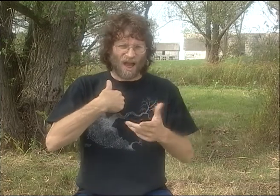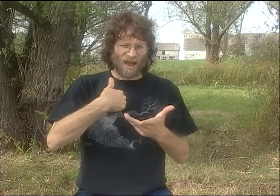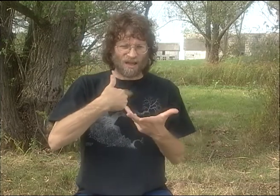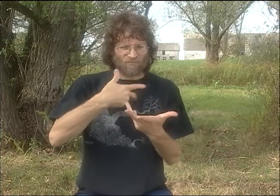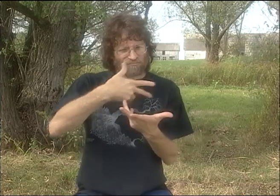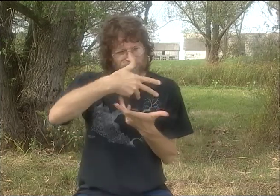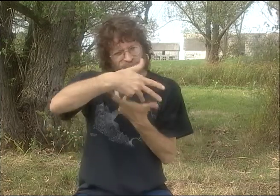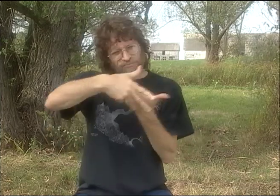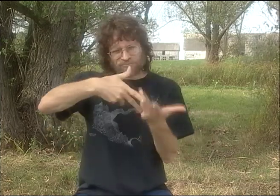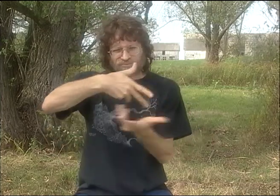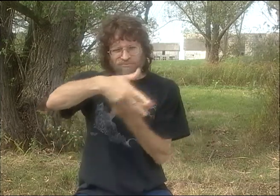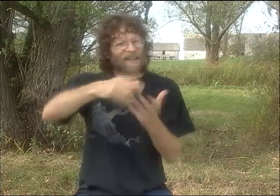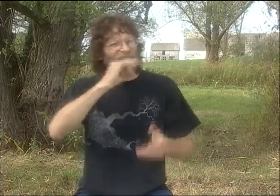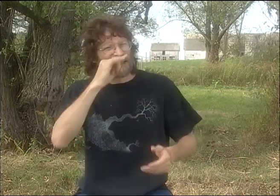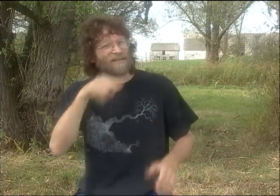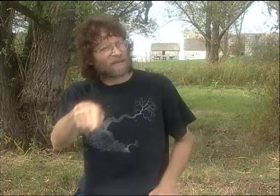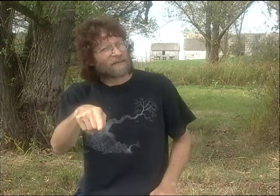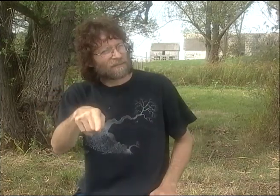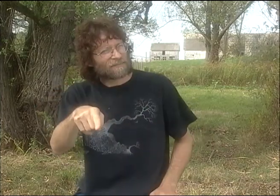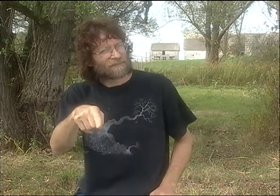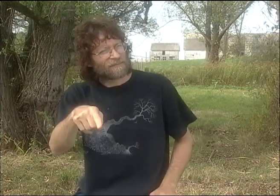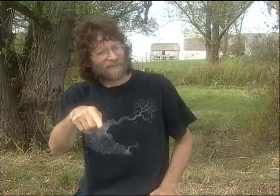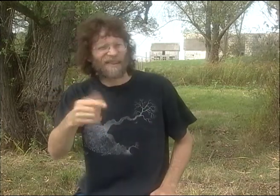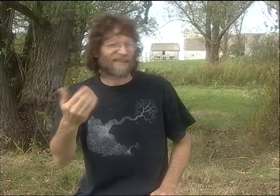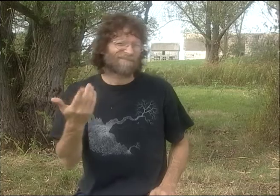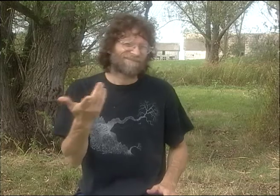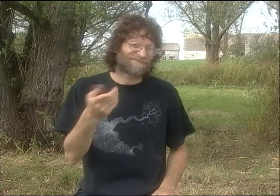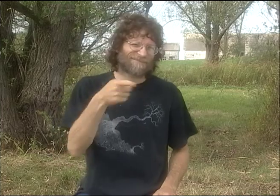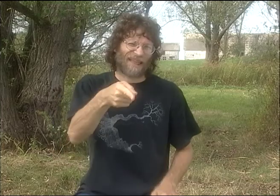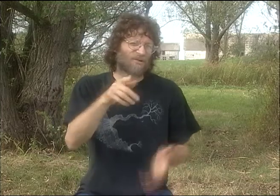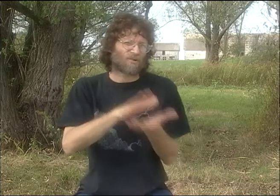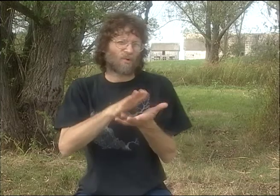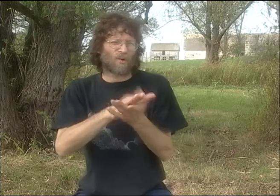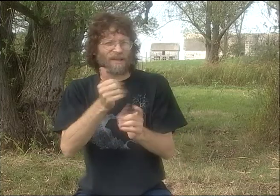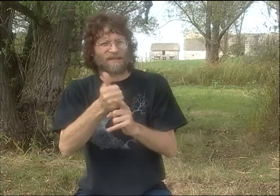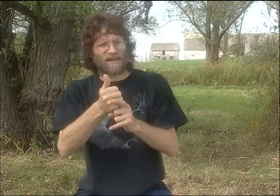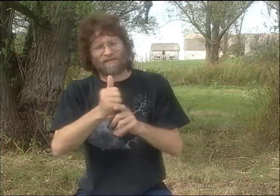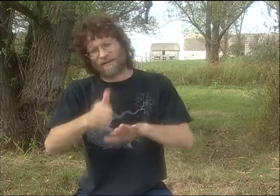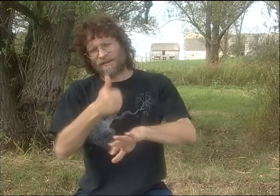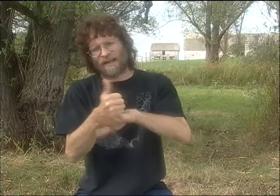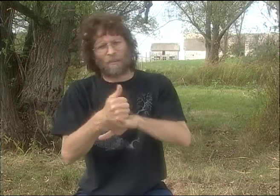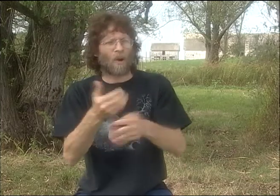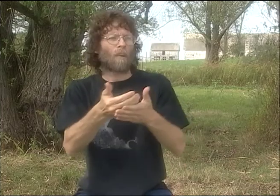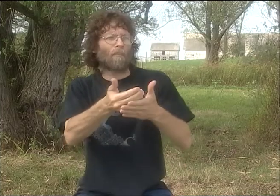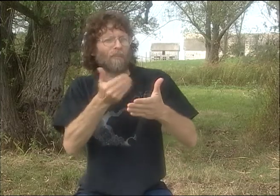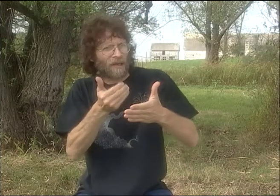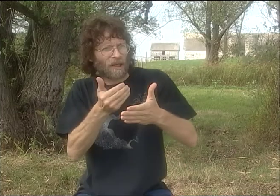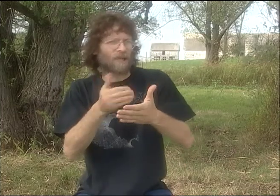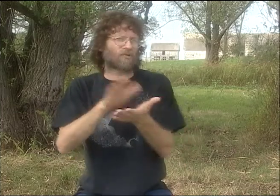BUT AS IT HAPPENED, THERE I WAS, AND I WAS HANGING OUT WITH DEAF KIDS,